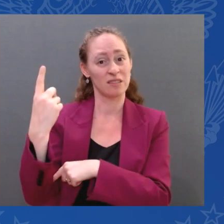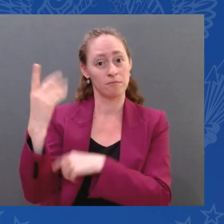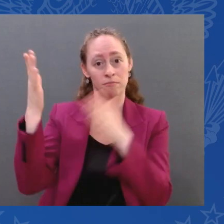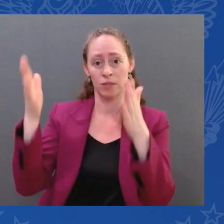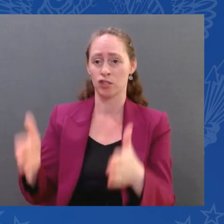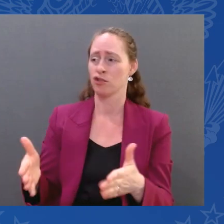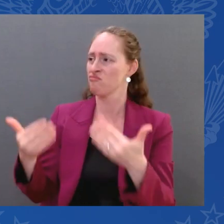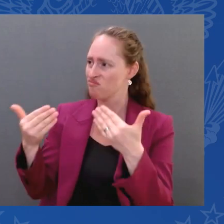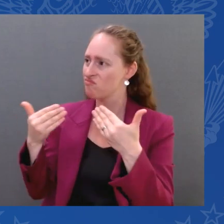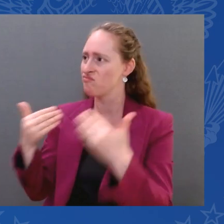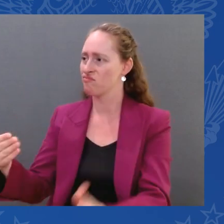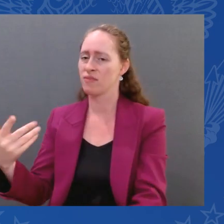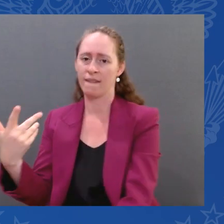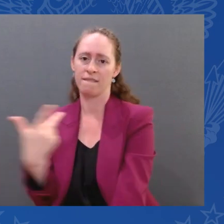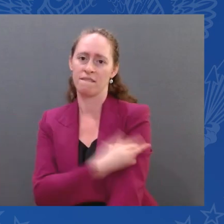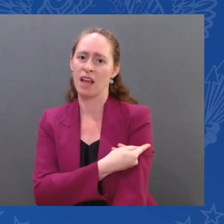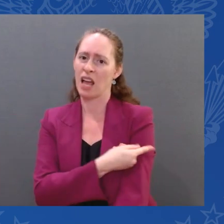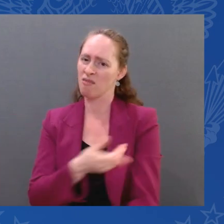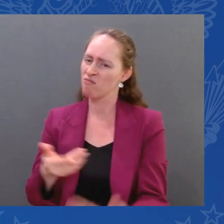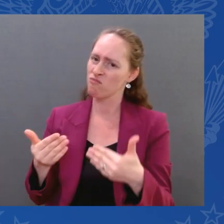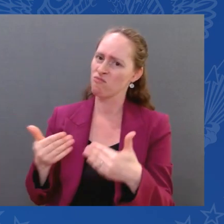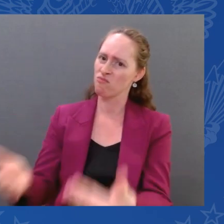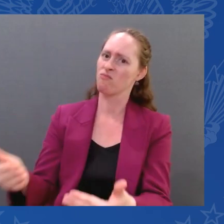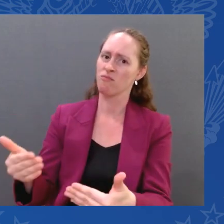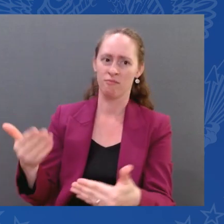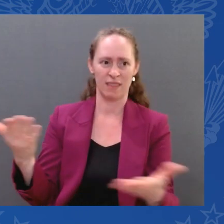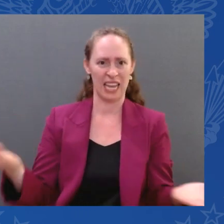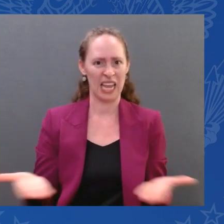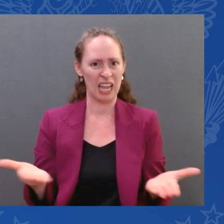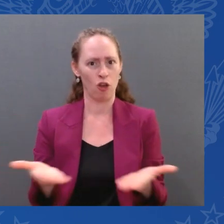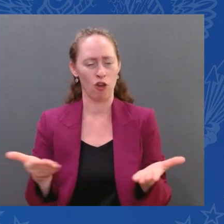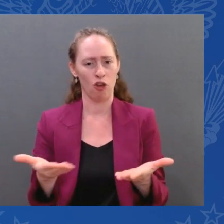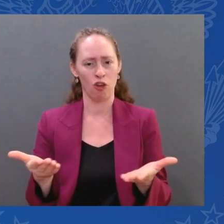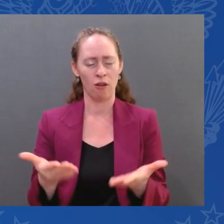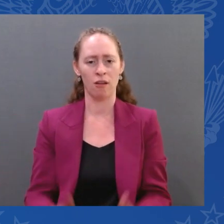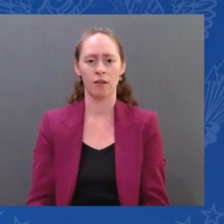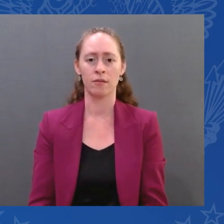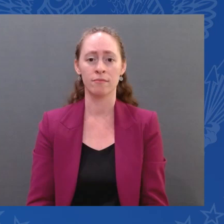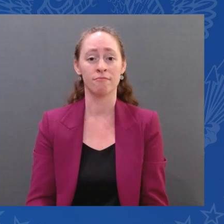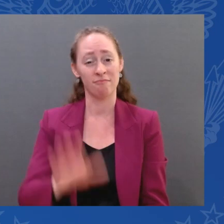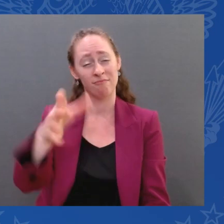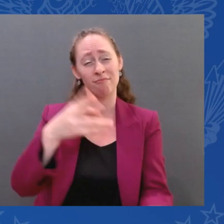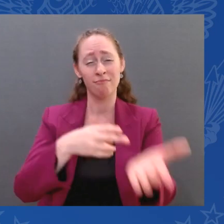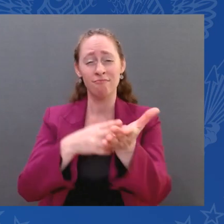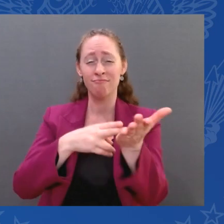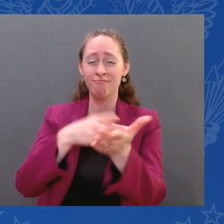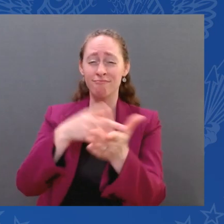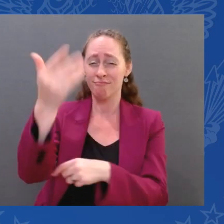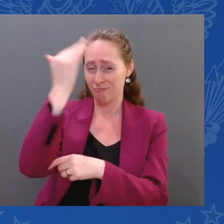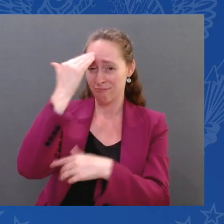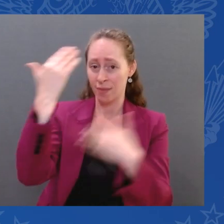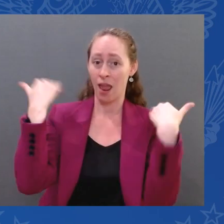they're all nurses, male and female. No, for real and really are many of you who spend a lot of time in the hospital,